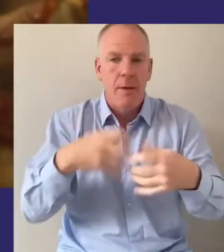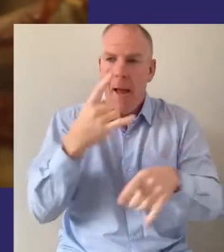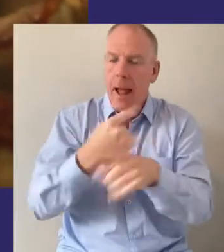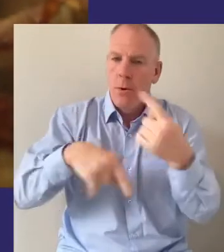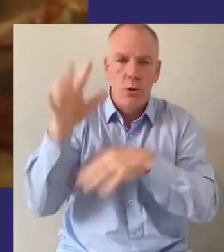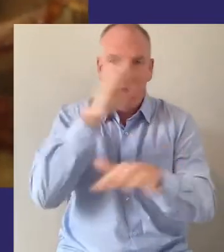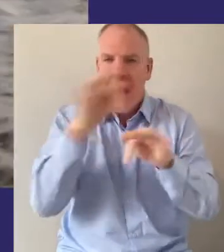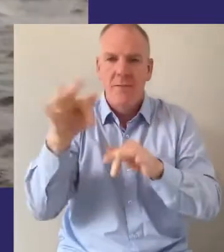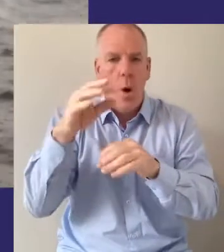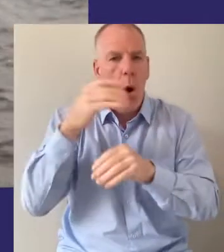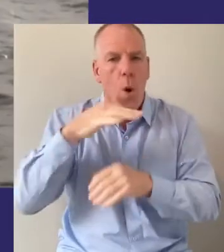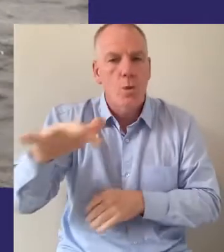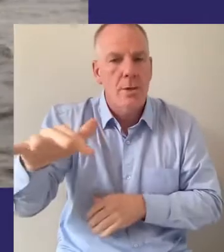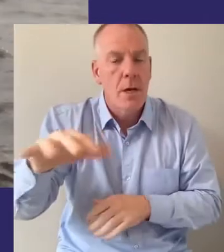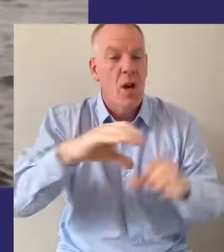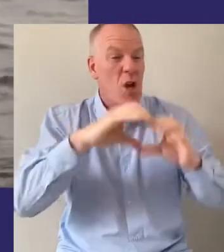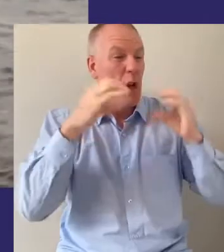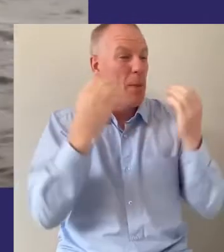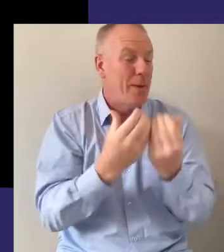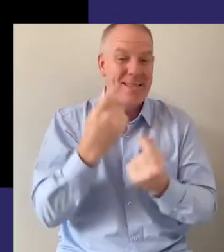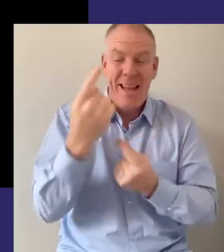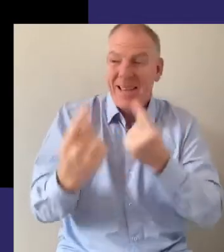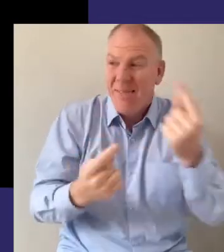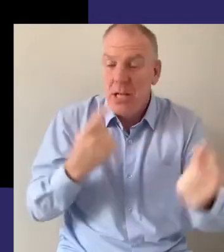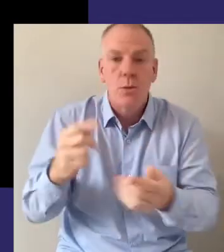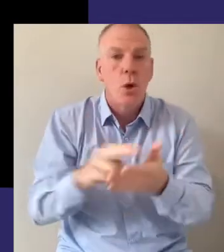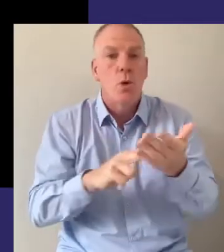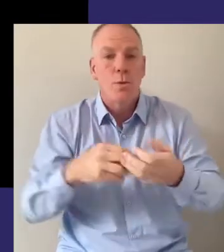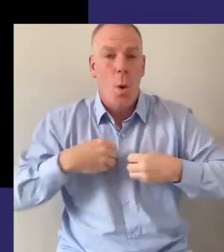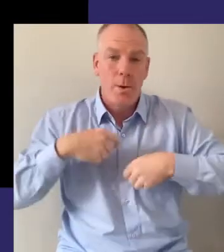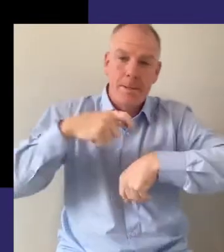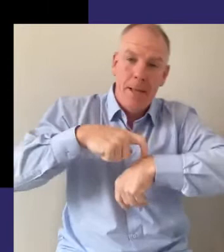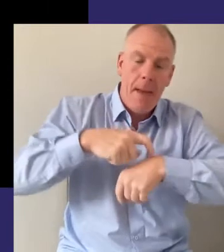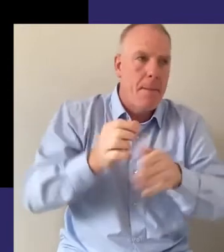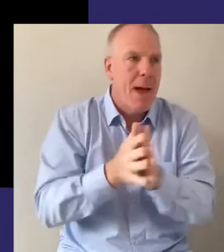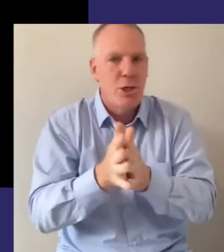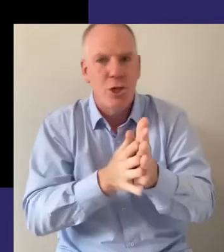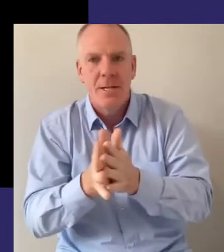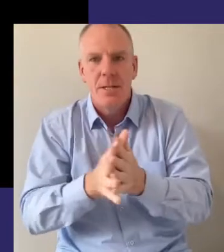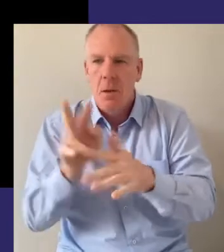oceans. So communities and individuals are using their time and passion to monitor the